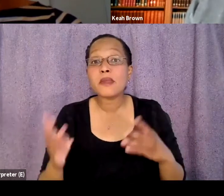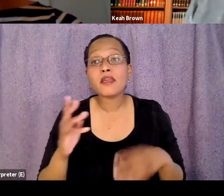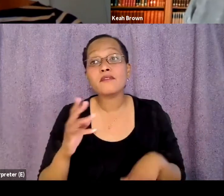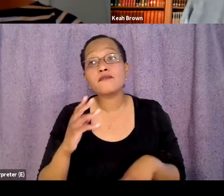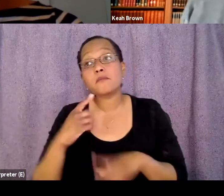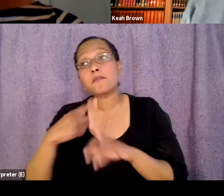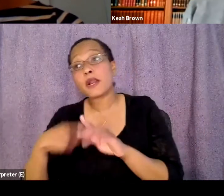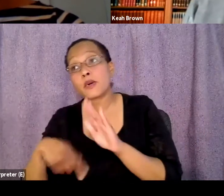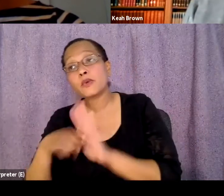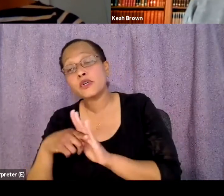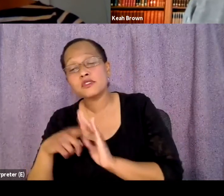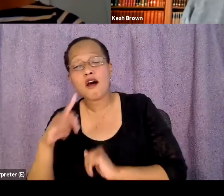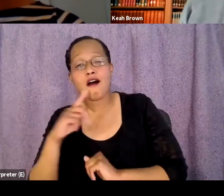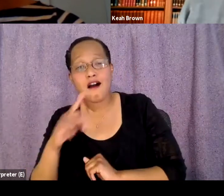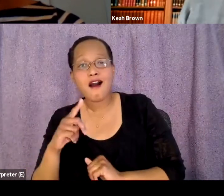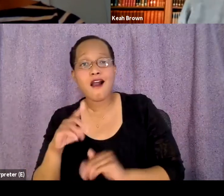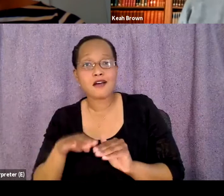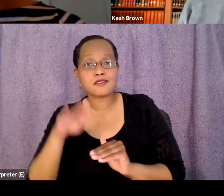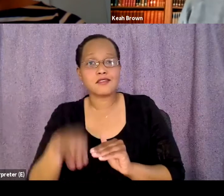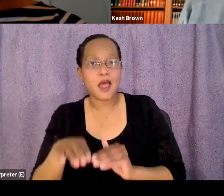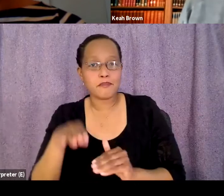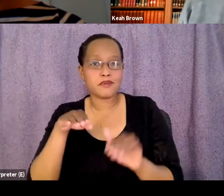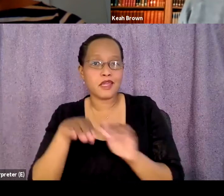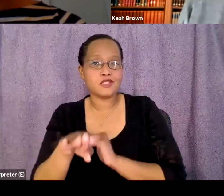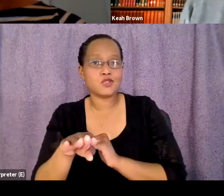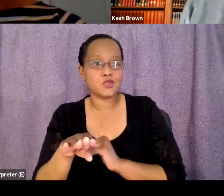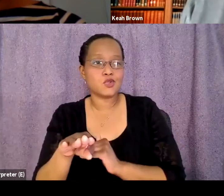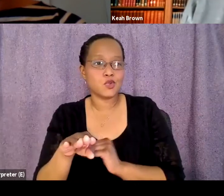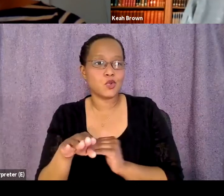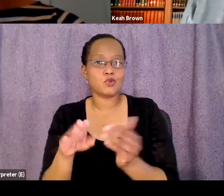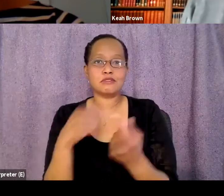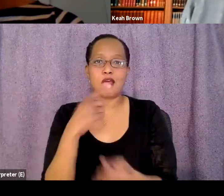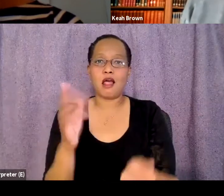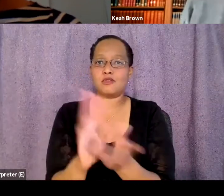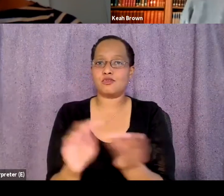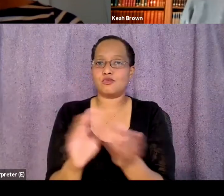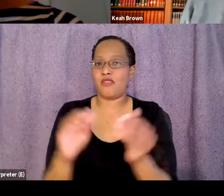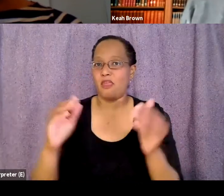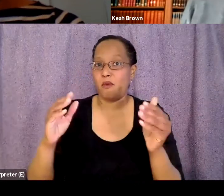gateway into telling stories that we've never had before, and the more it grows, the more